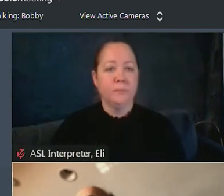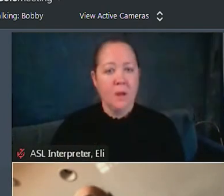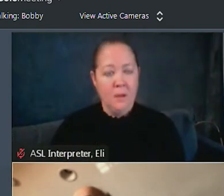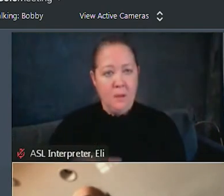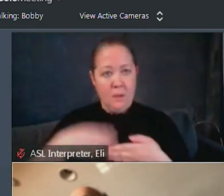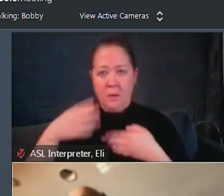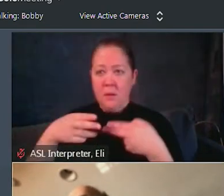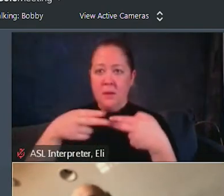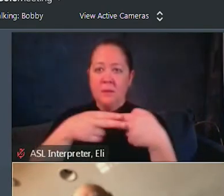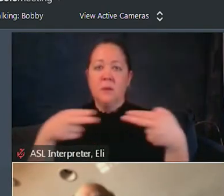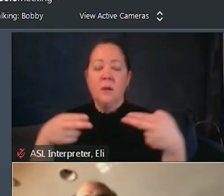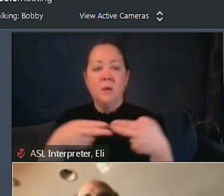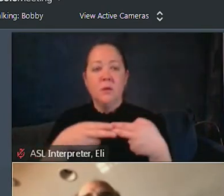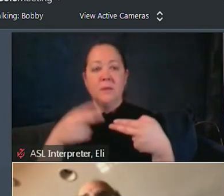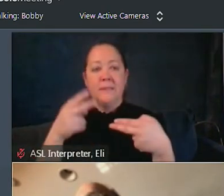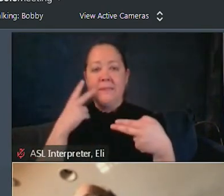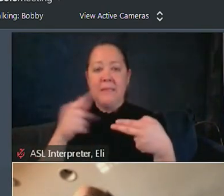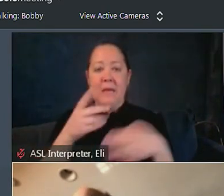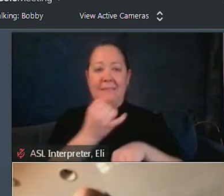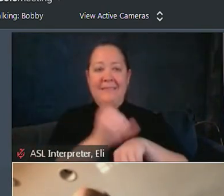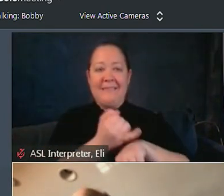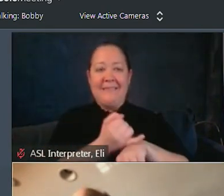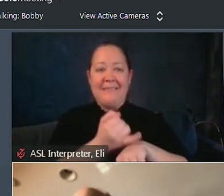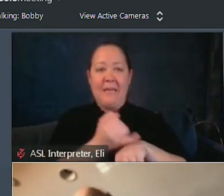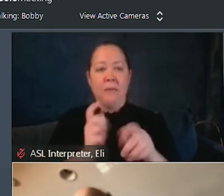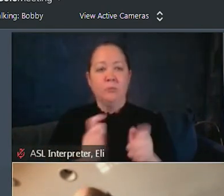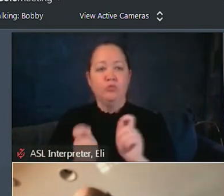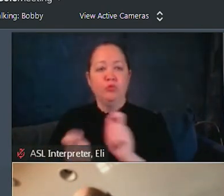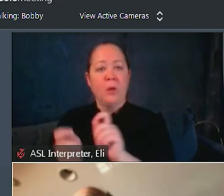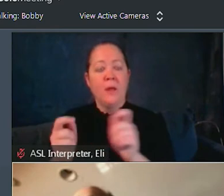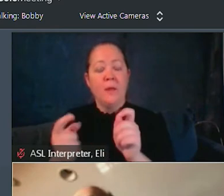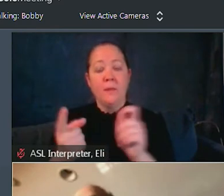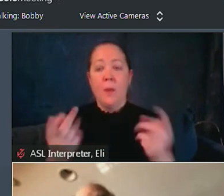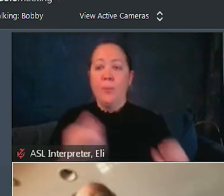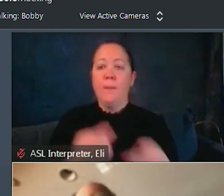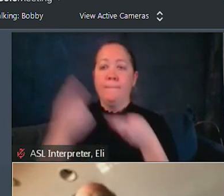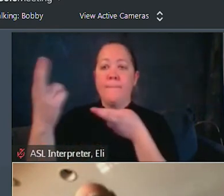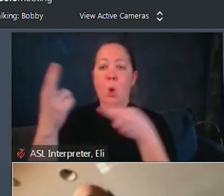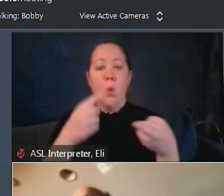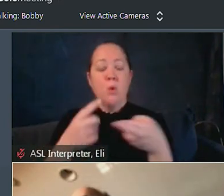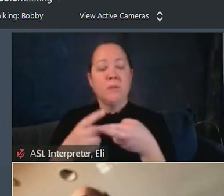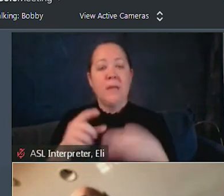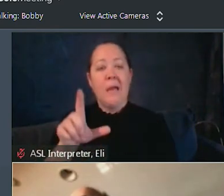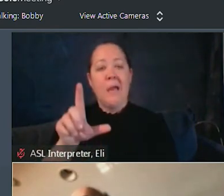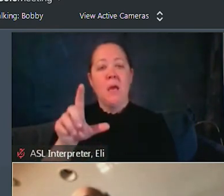This slide shows the site rendering of the proposed landscaping and placement of the facility on the site.